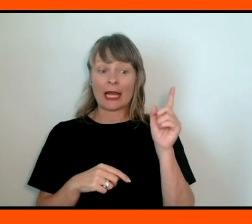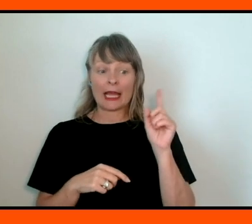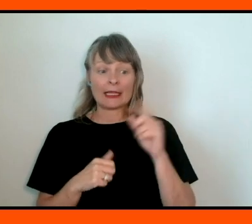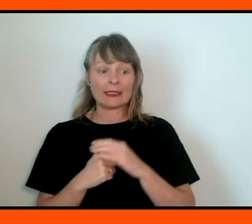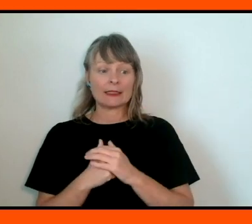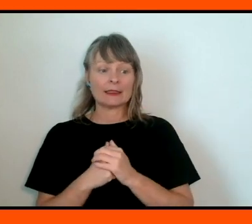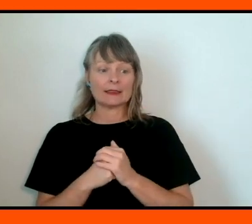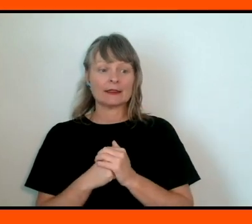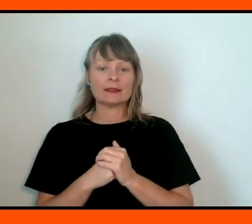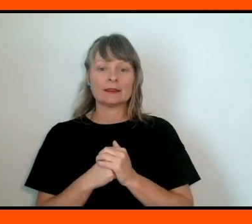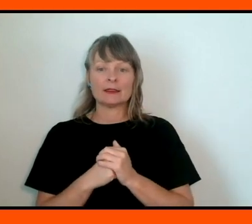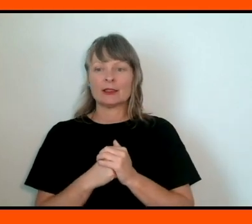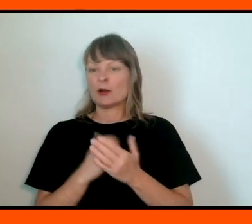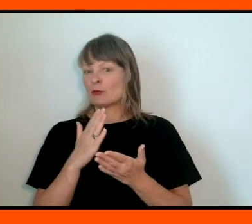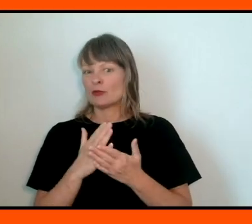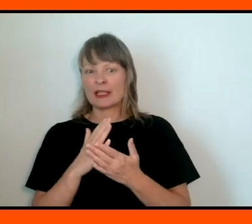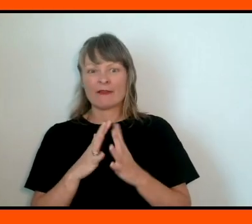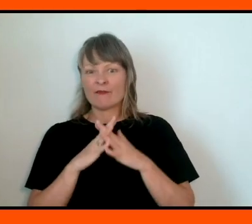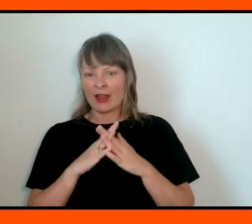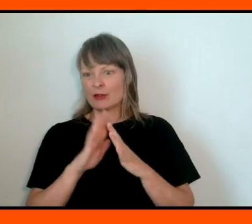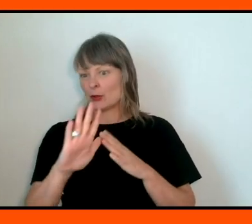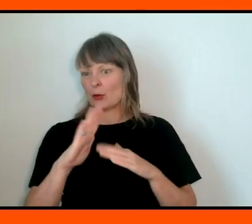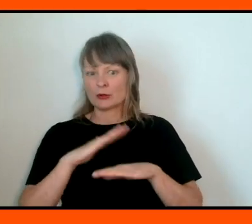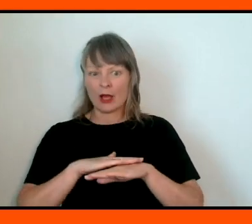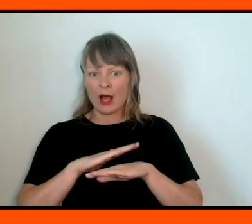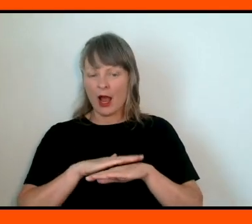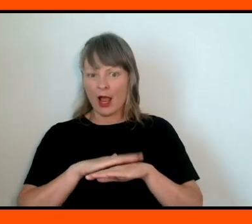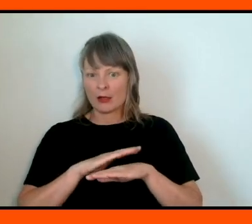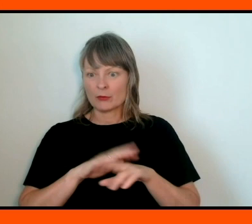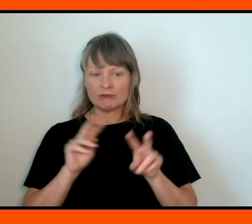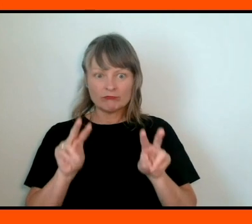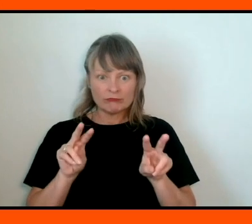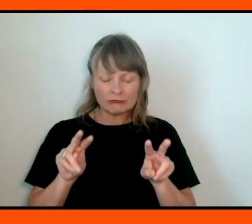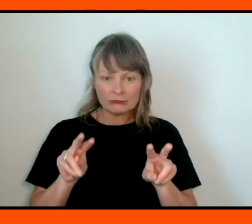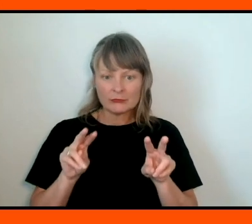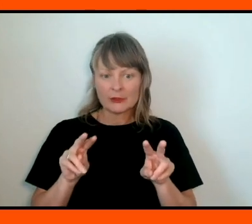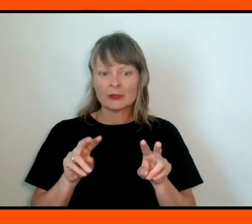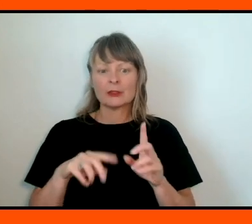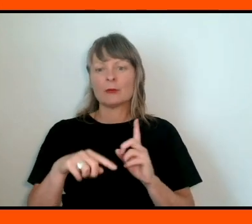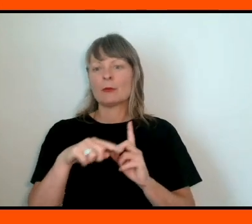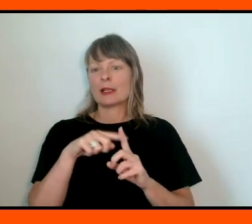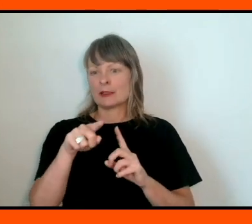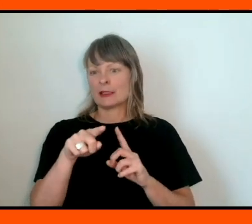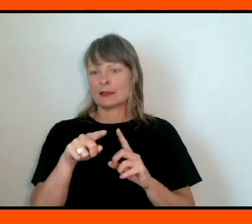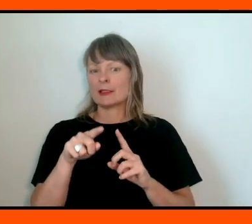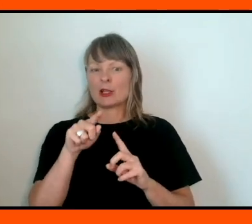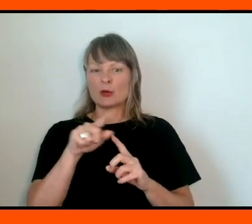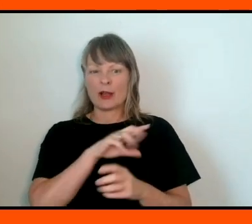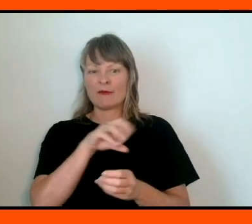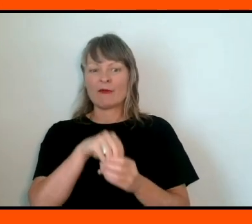We really value your time and your engagement with the 2026 Census Content Consultation.